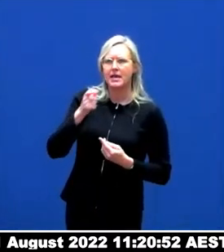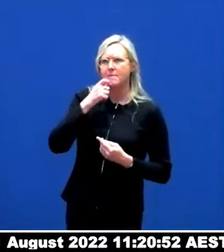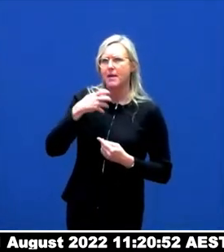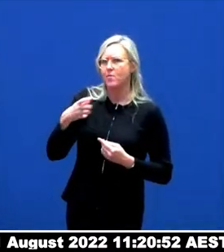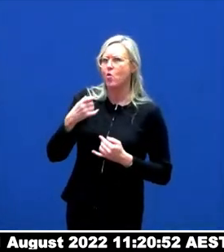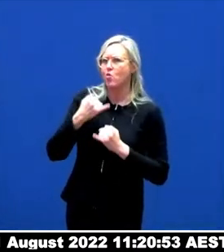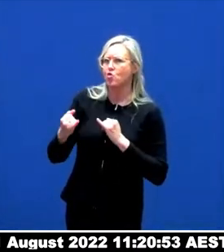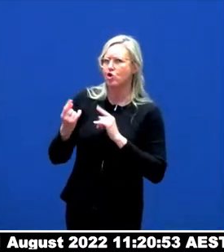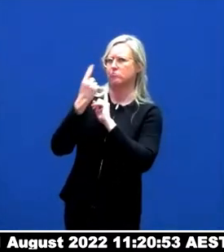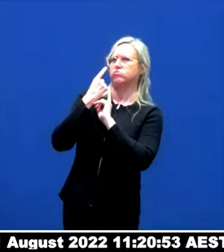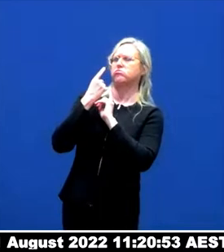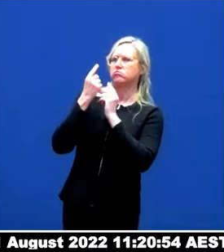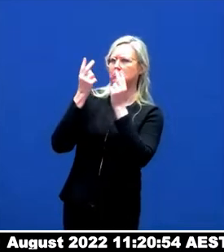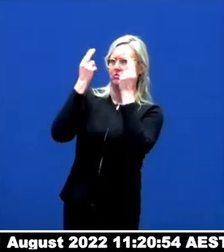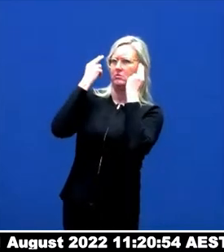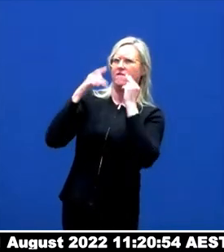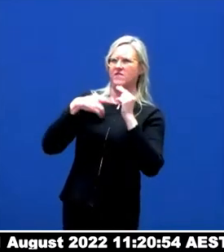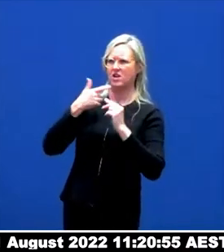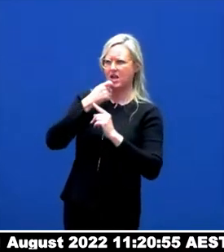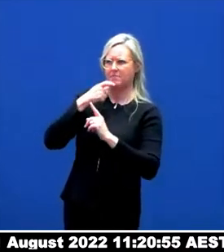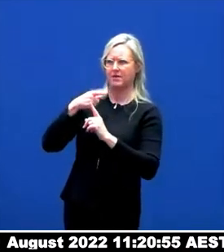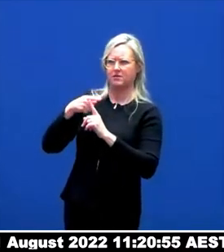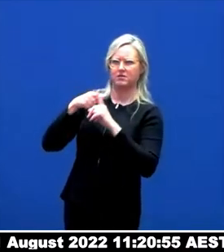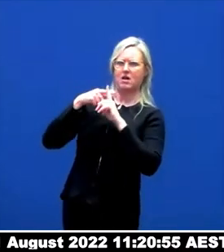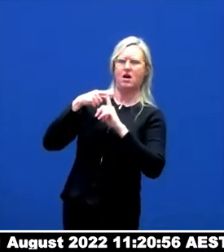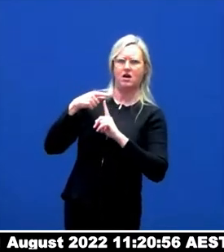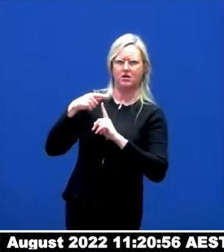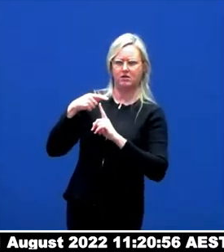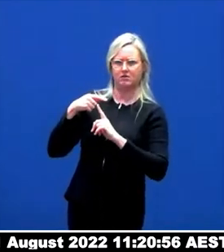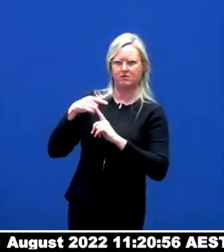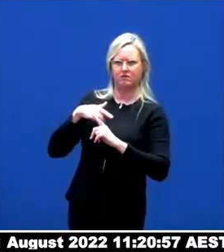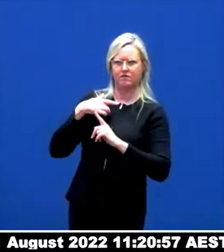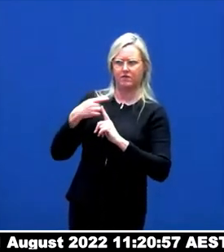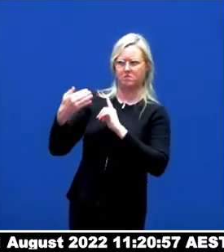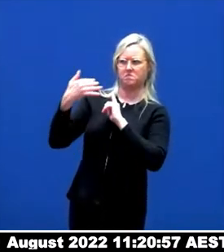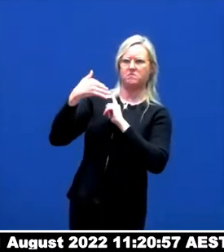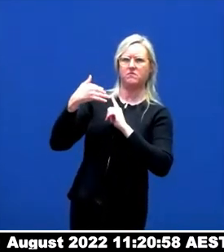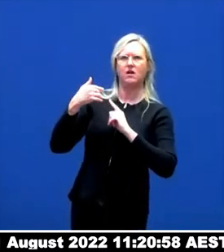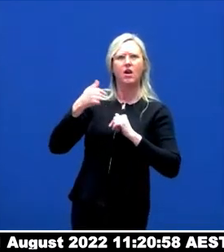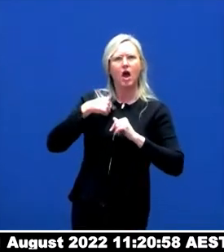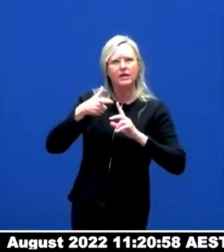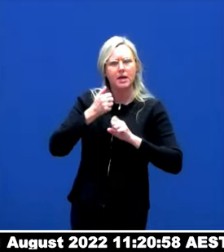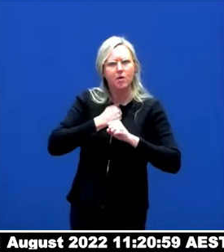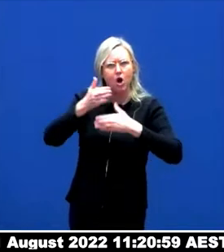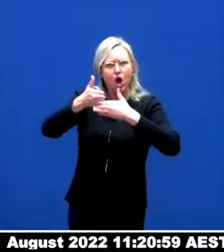It felt that you were a bit targeted in terms of they were slipping notes under your door in the second boarding house.